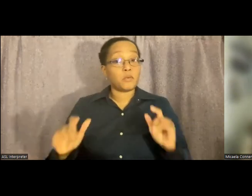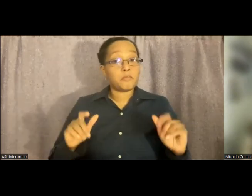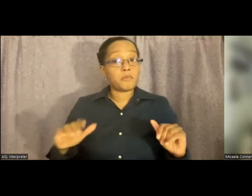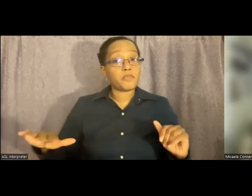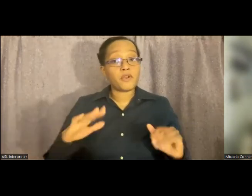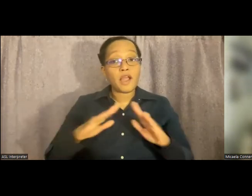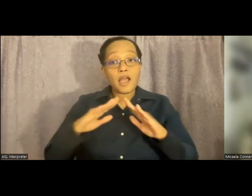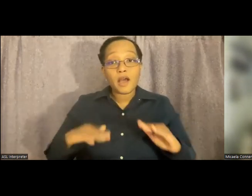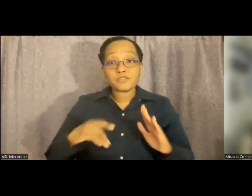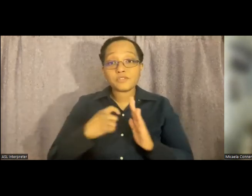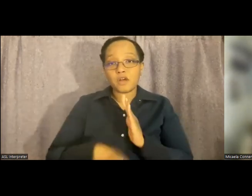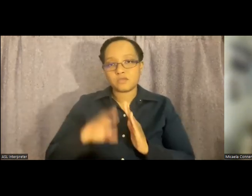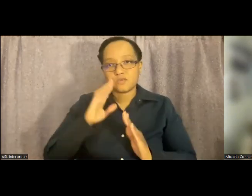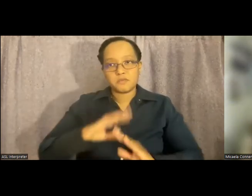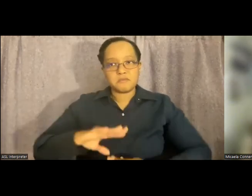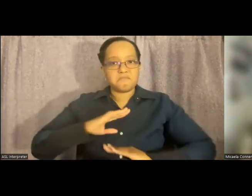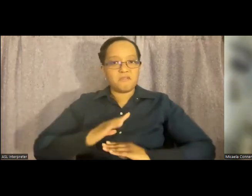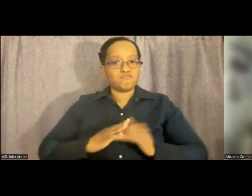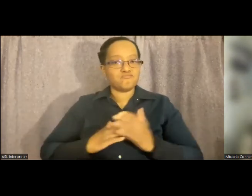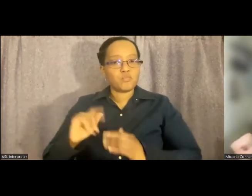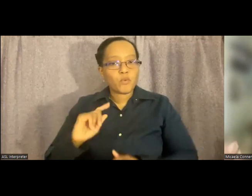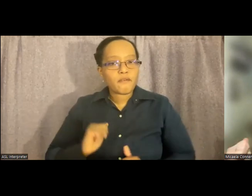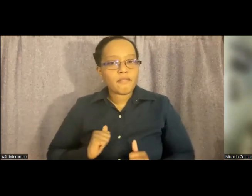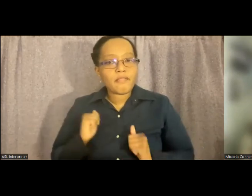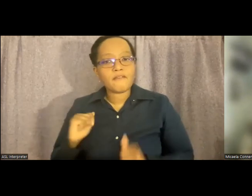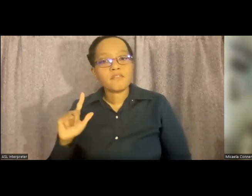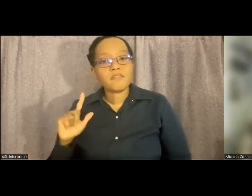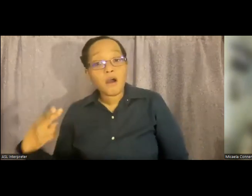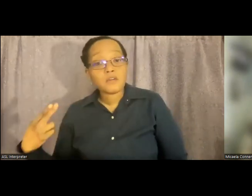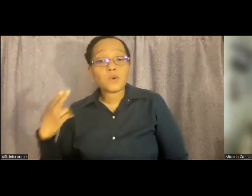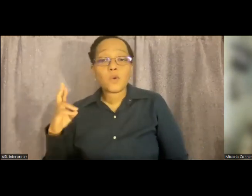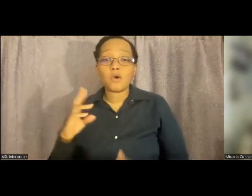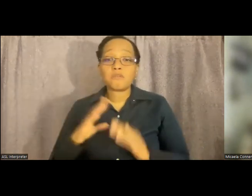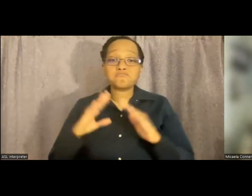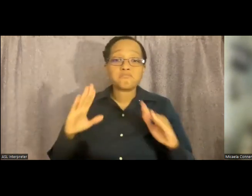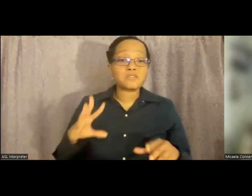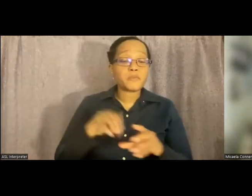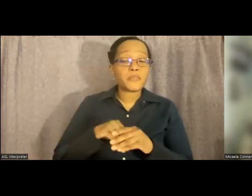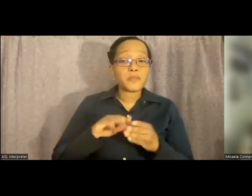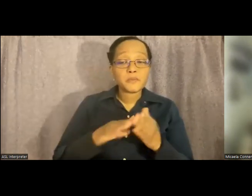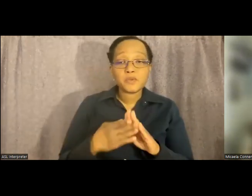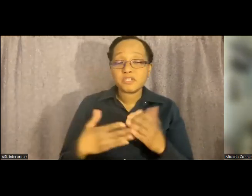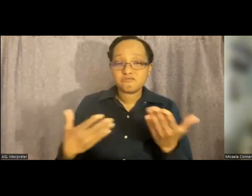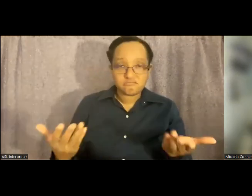of where it they live in Laguna Honda or a house in the community , or that the service